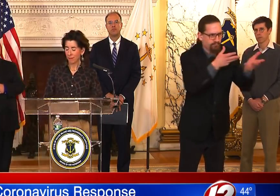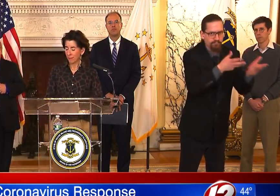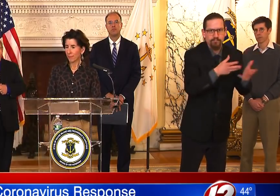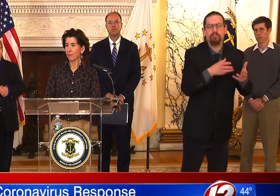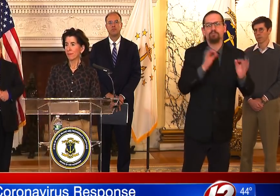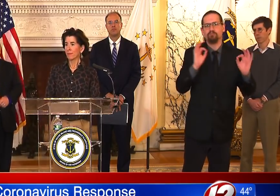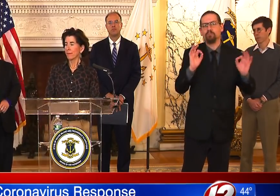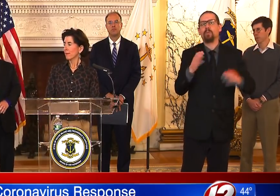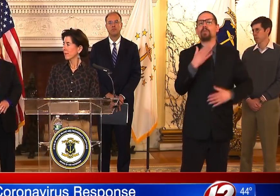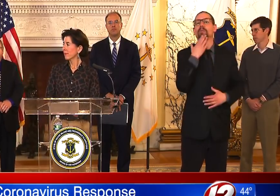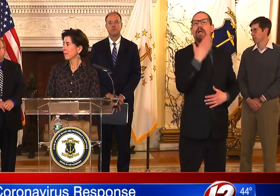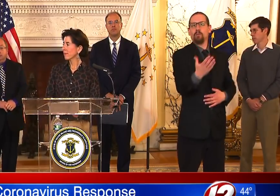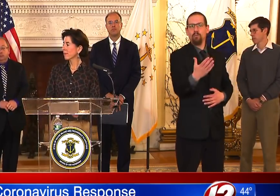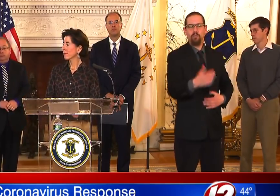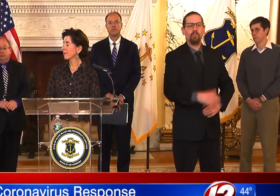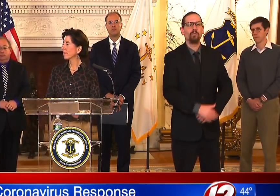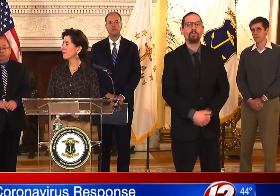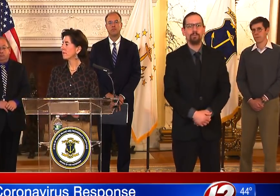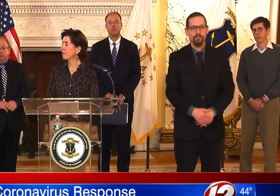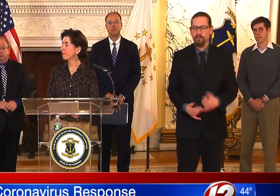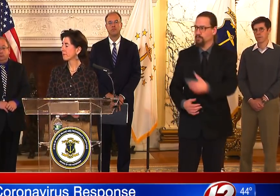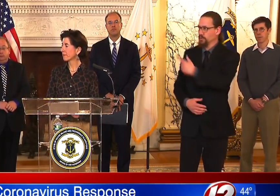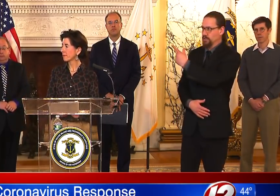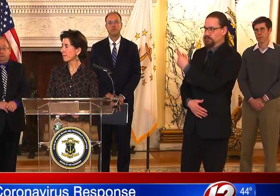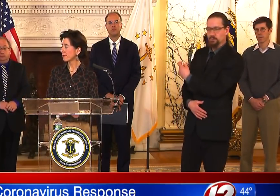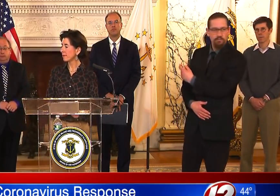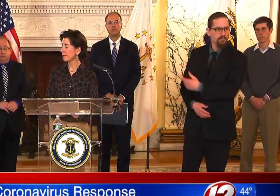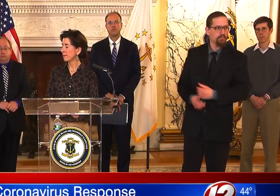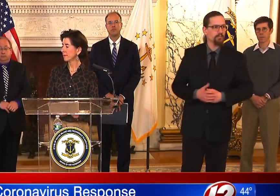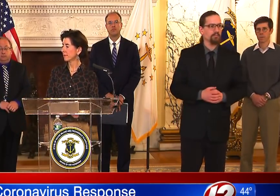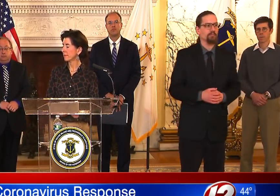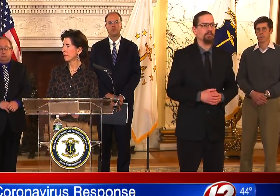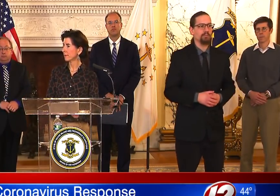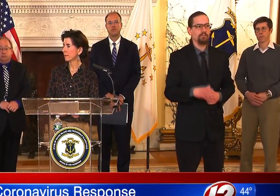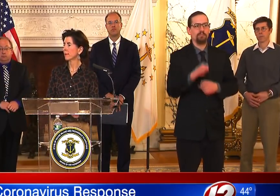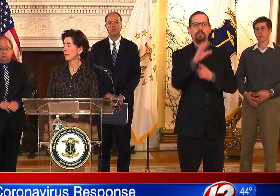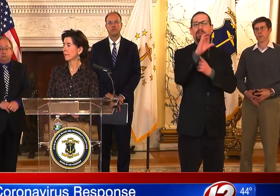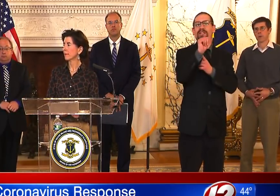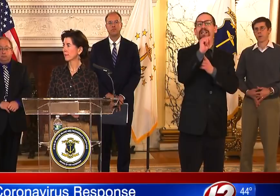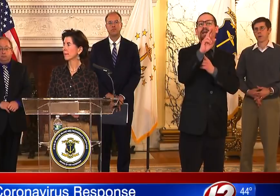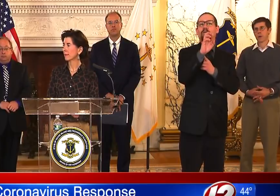THANK YOU. THE NEXT QUESTION IS ABOUT